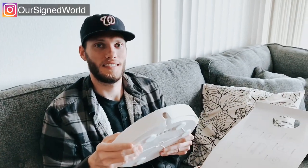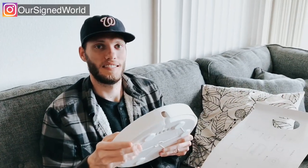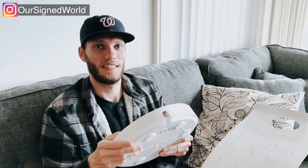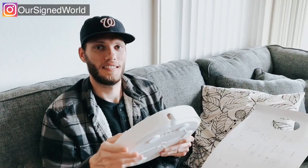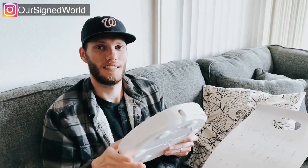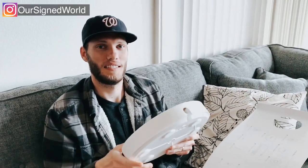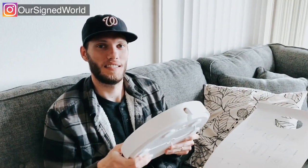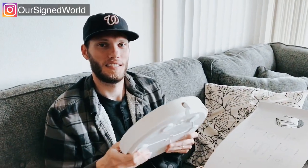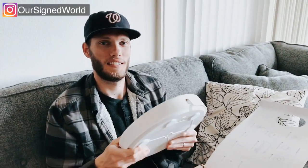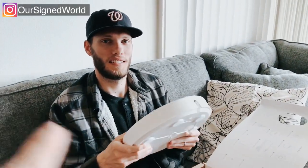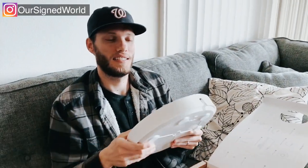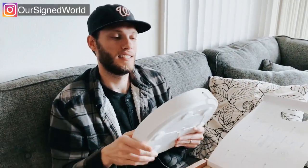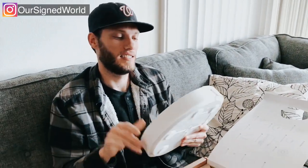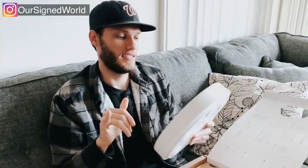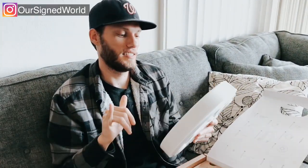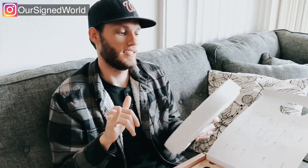Thats for the stand.